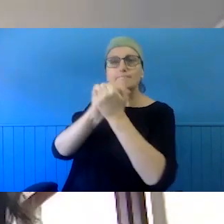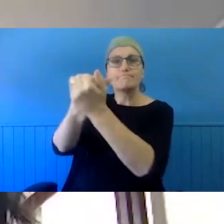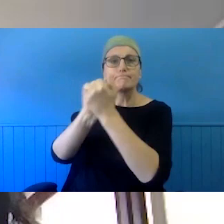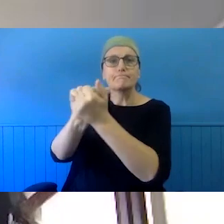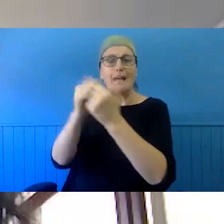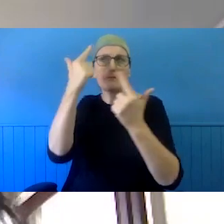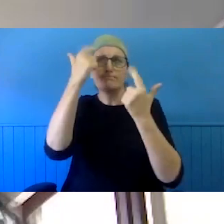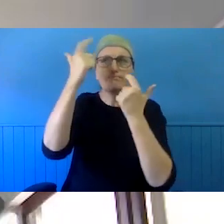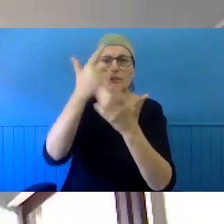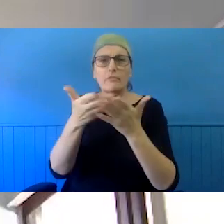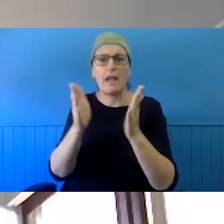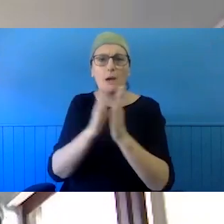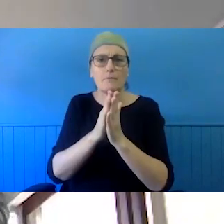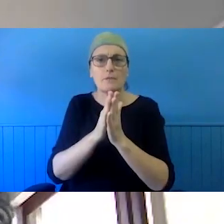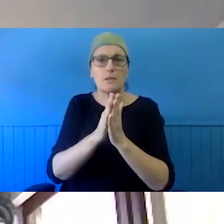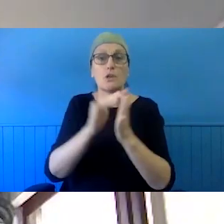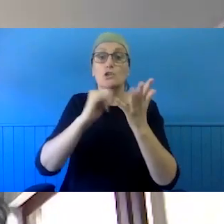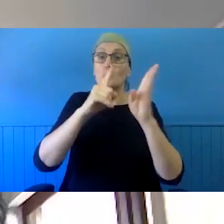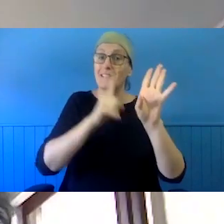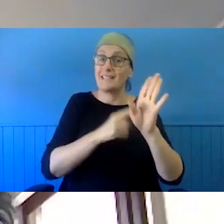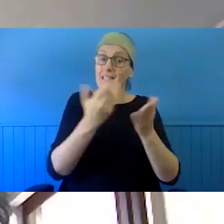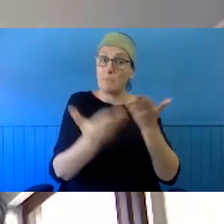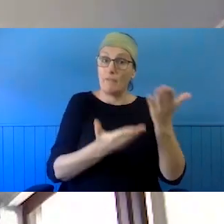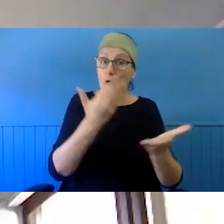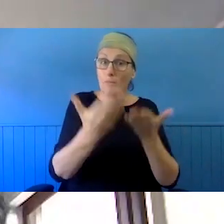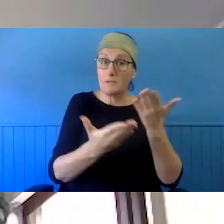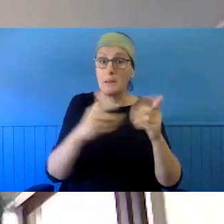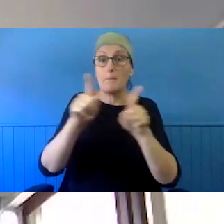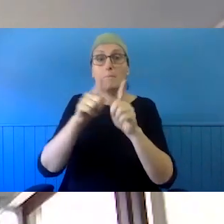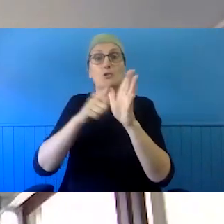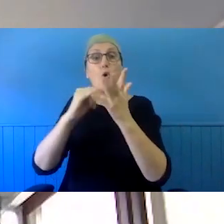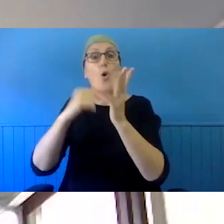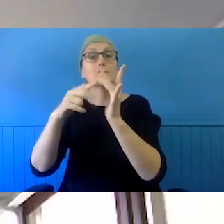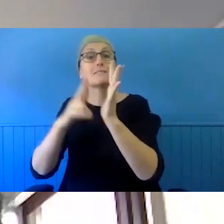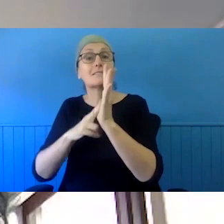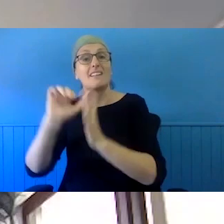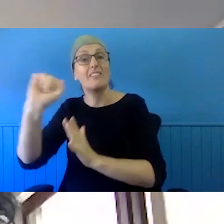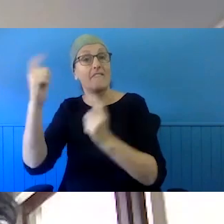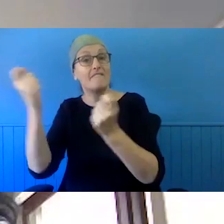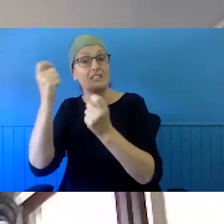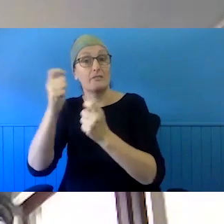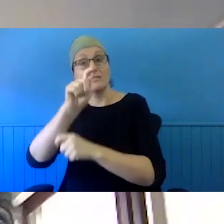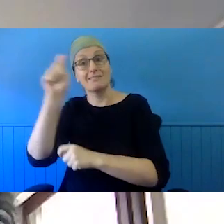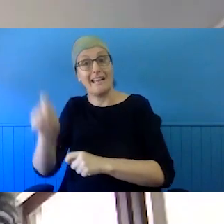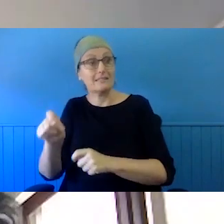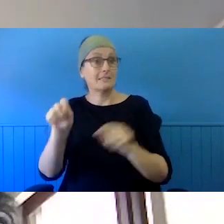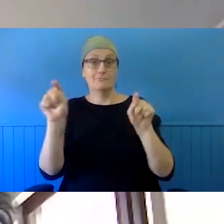profiles the Austin Fusebox Festival and Sydney's performance space. After three years of planning and collaboration, looking to a program